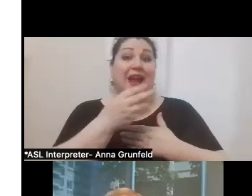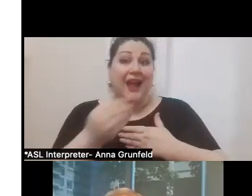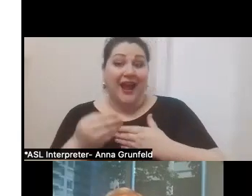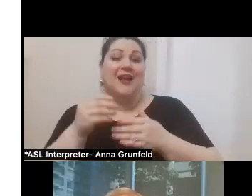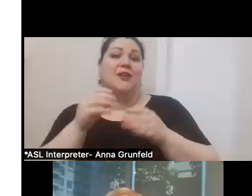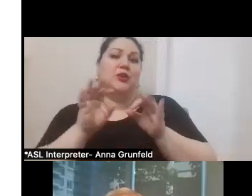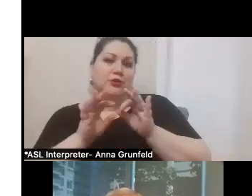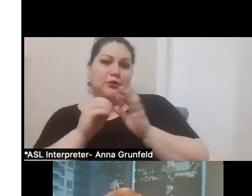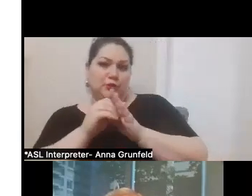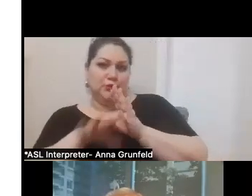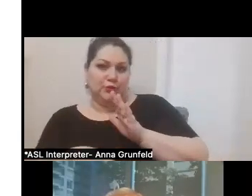Next.